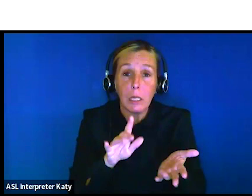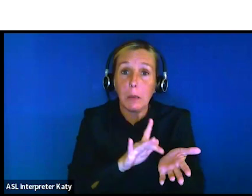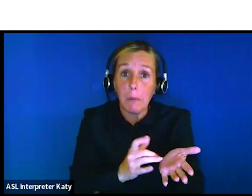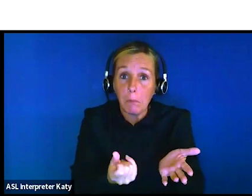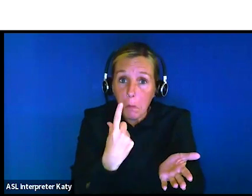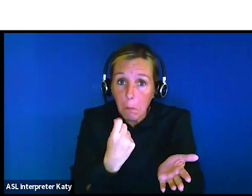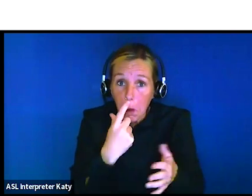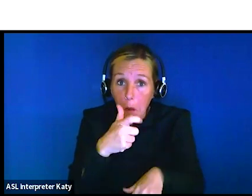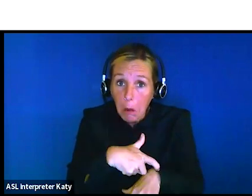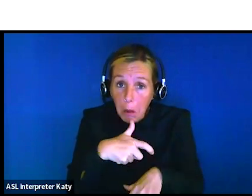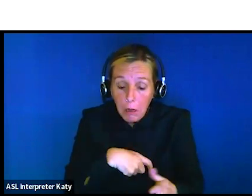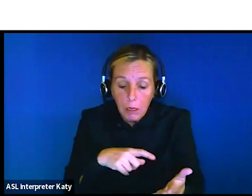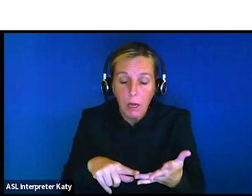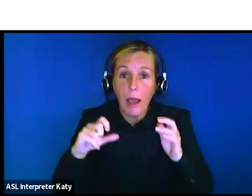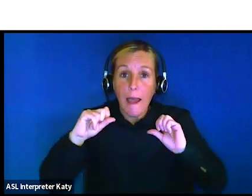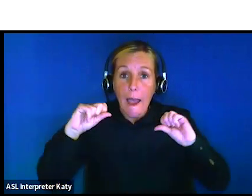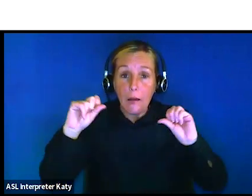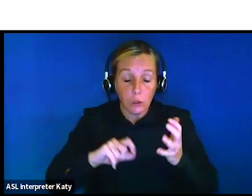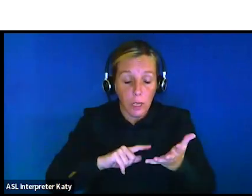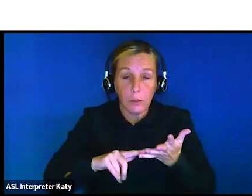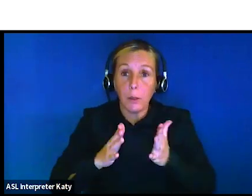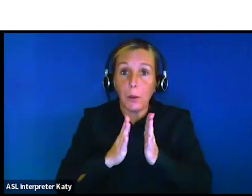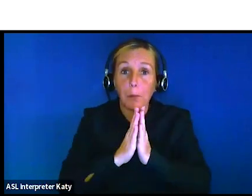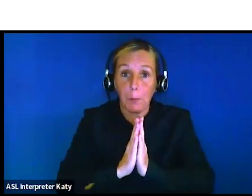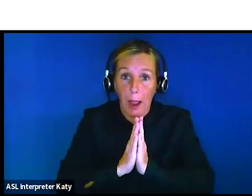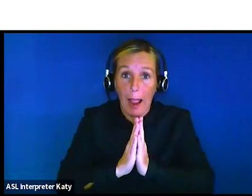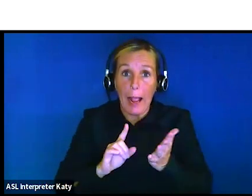exercise, pray, meditate,